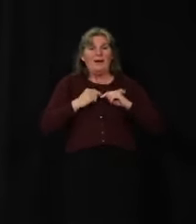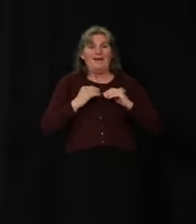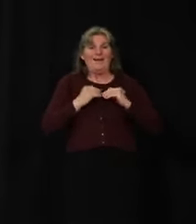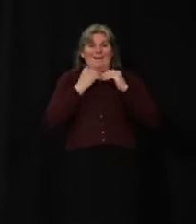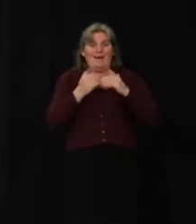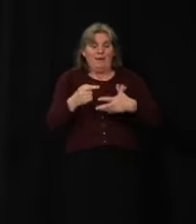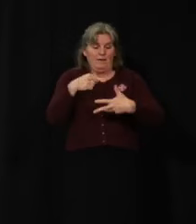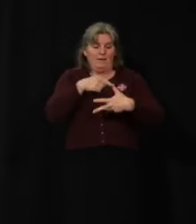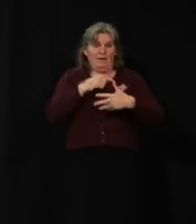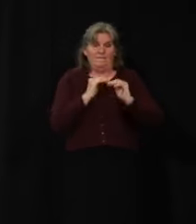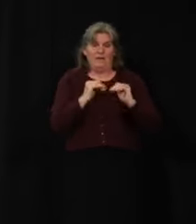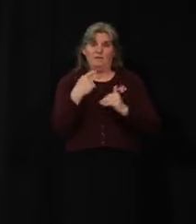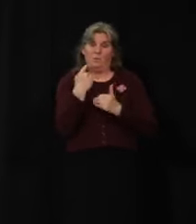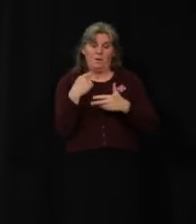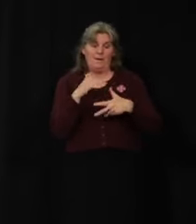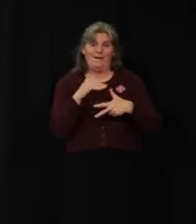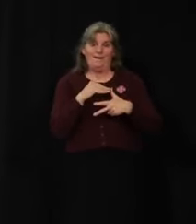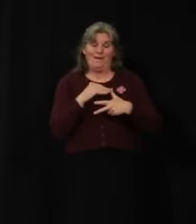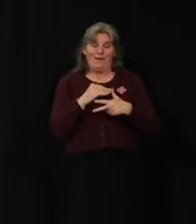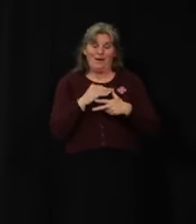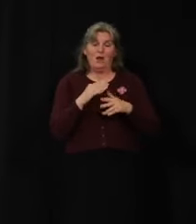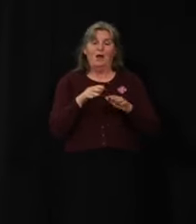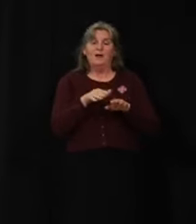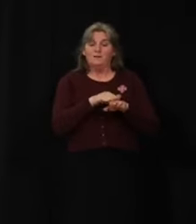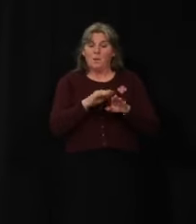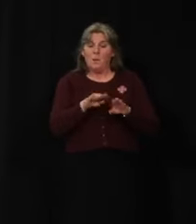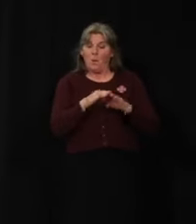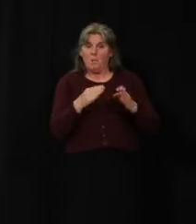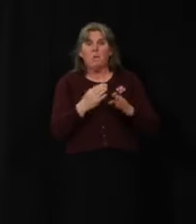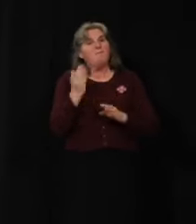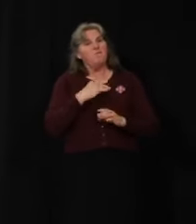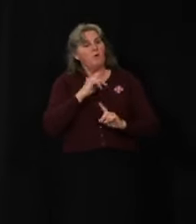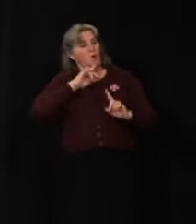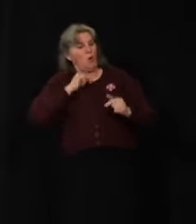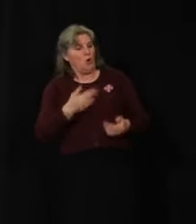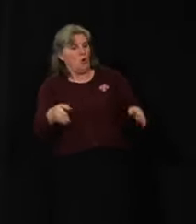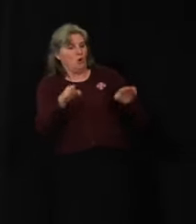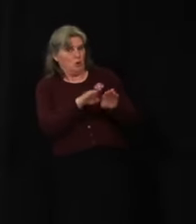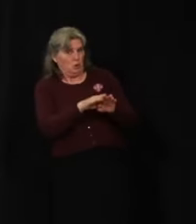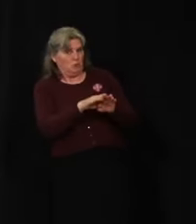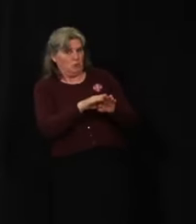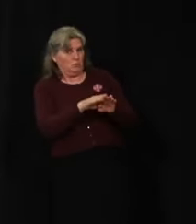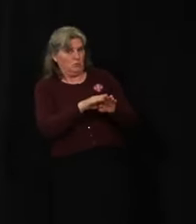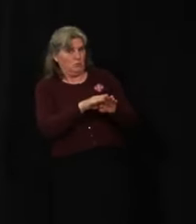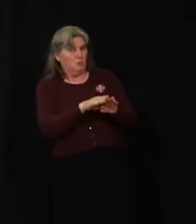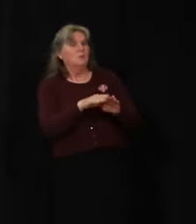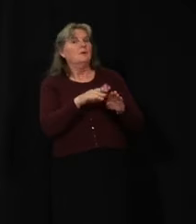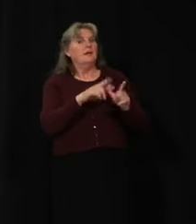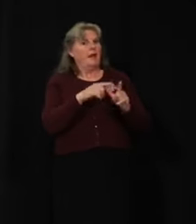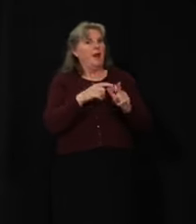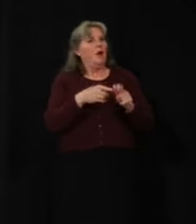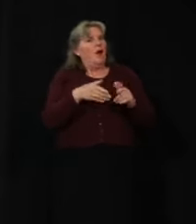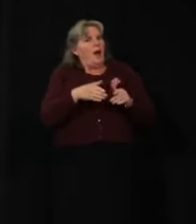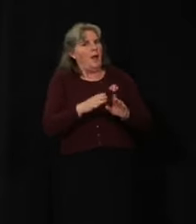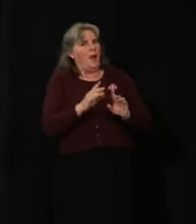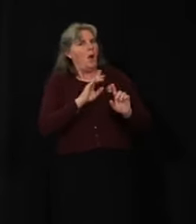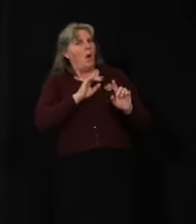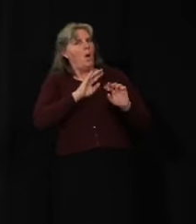parlour's, and nail salons remain closed for now. Similarly, they can also start working on a guideline-based